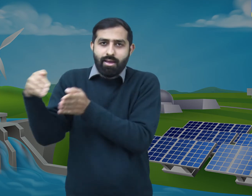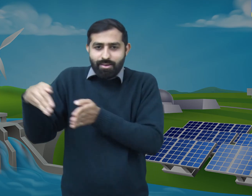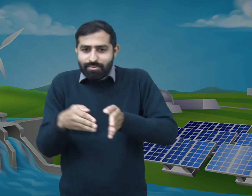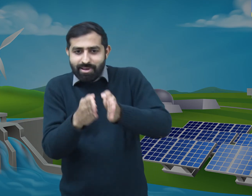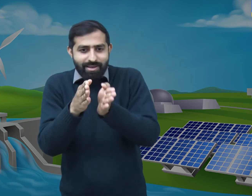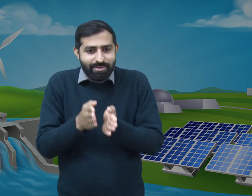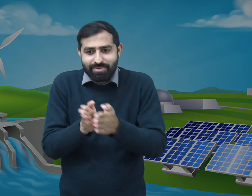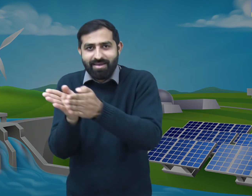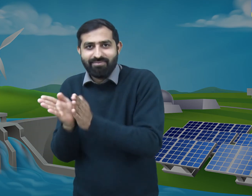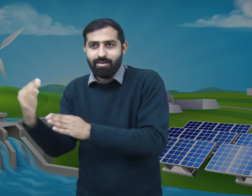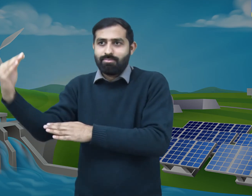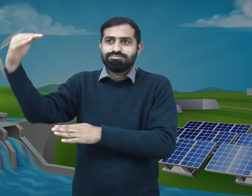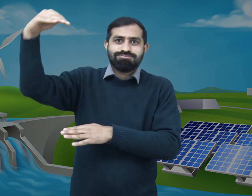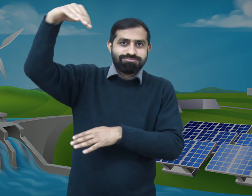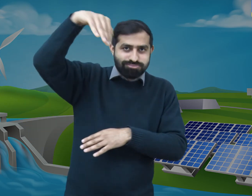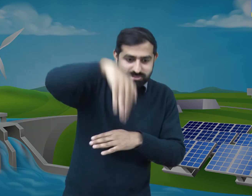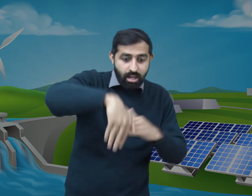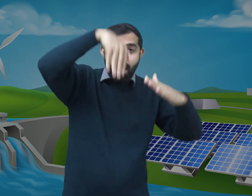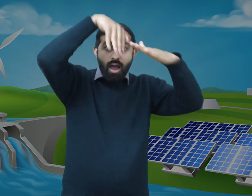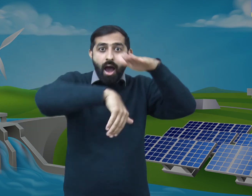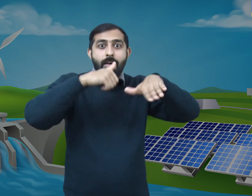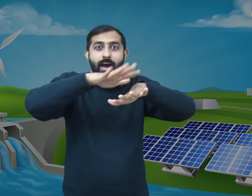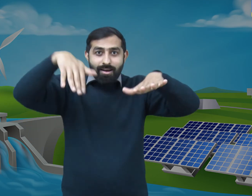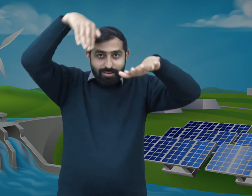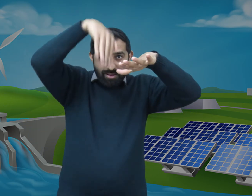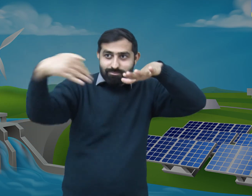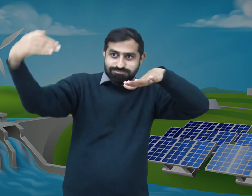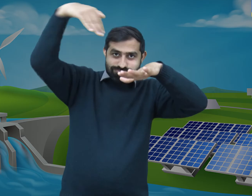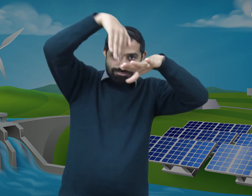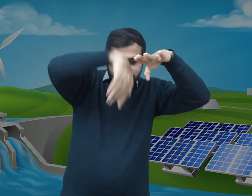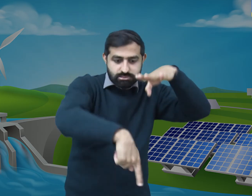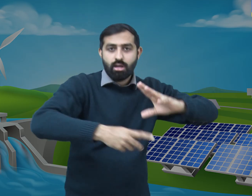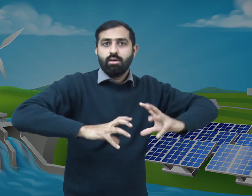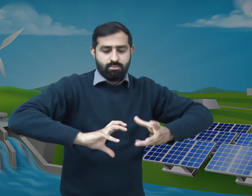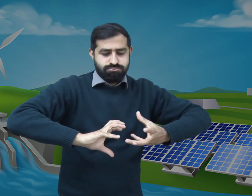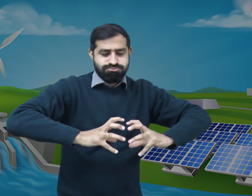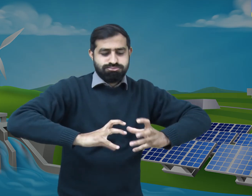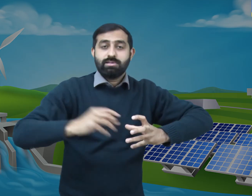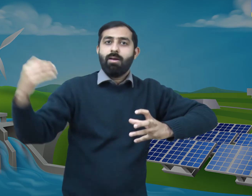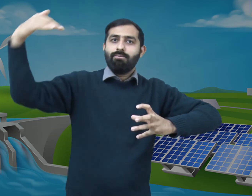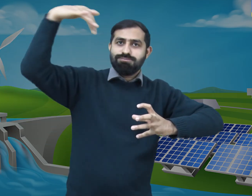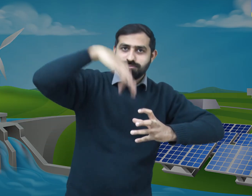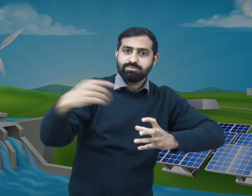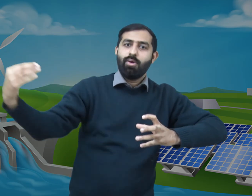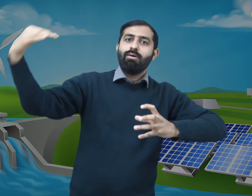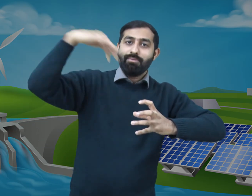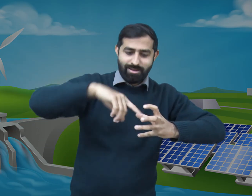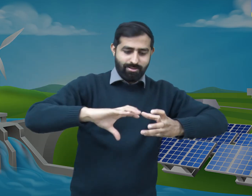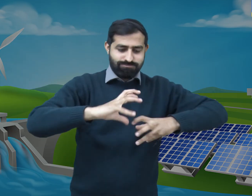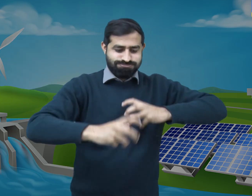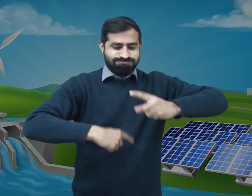Similarly, in flow of river system they uses a natural downward flow of river diverting just a portion of water through turbines.